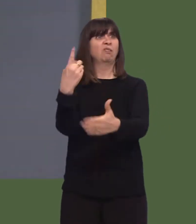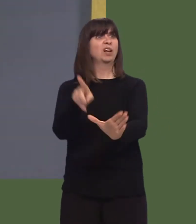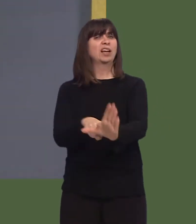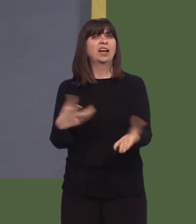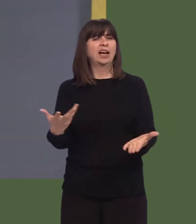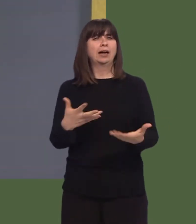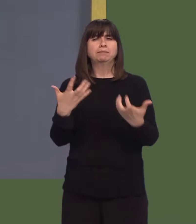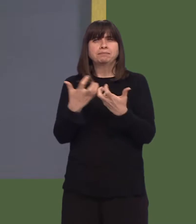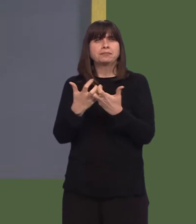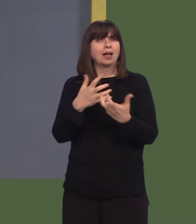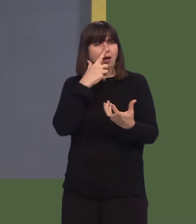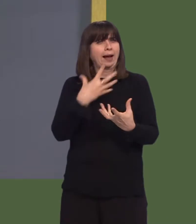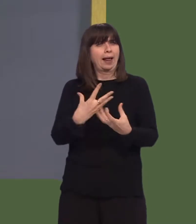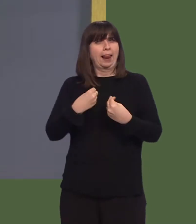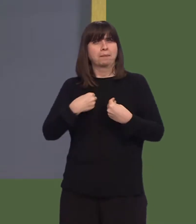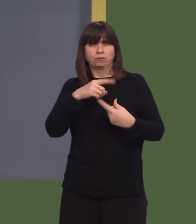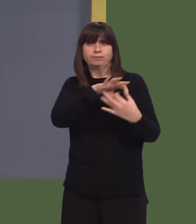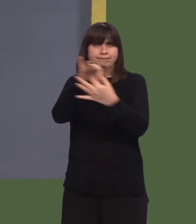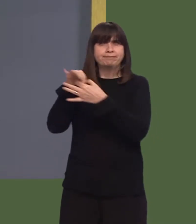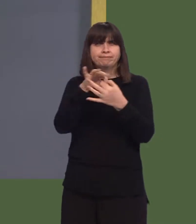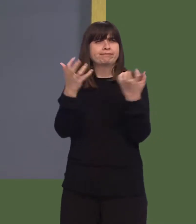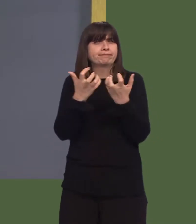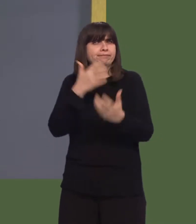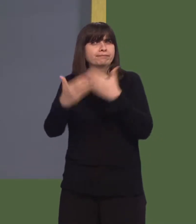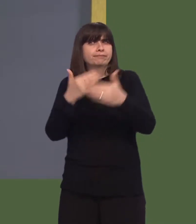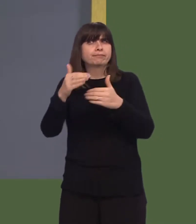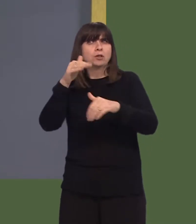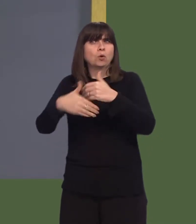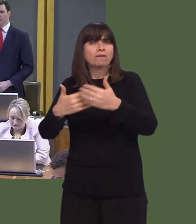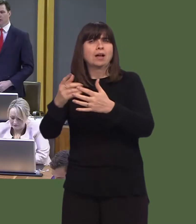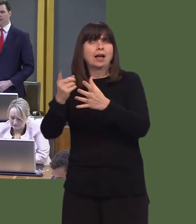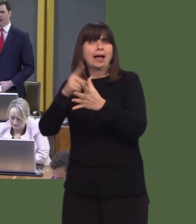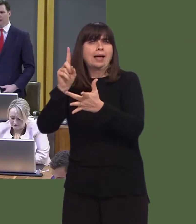help us deal with the challenges and opportunities presented by developments in artificial intelligence?